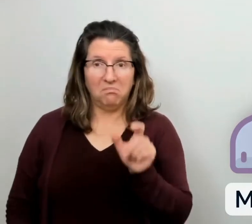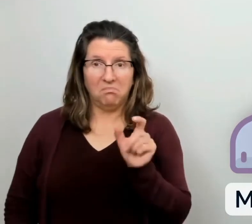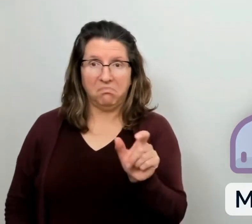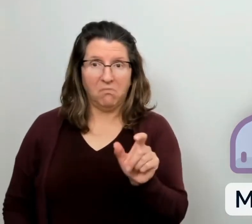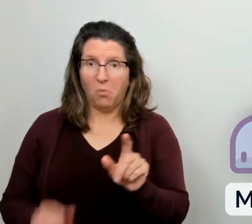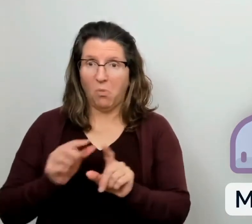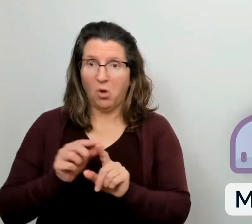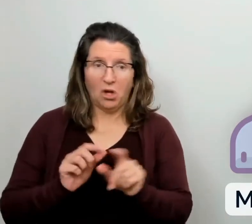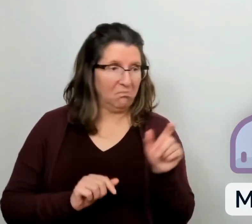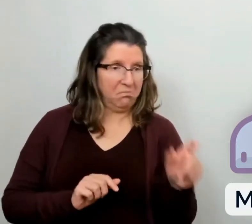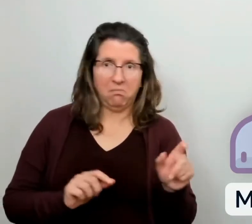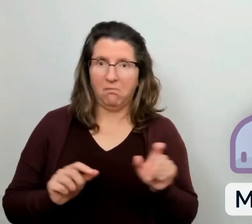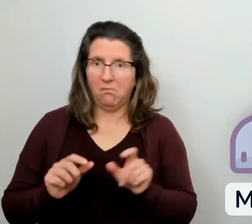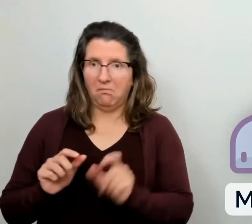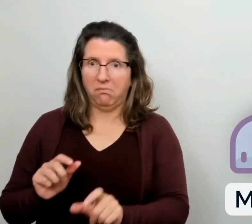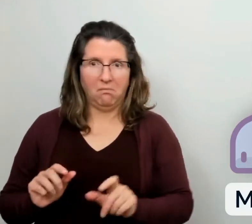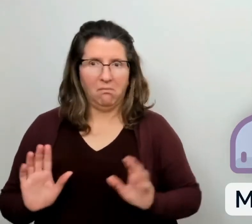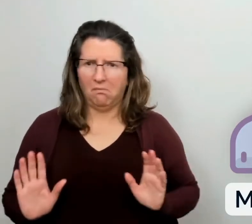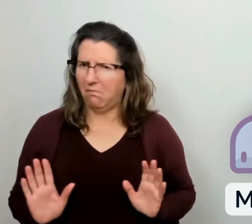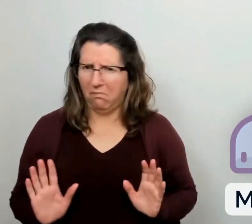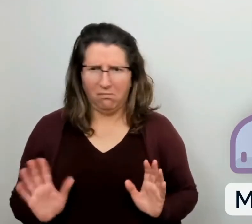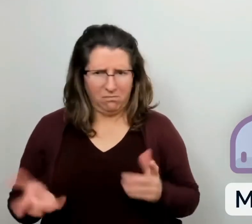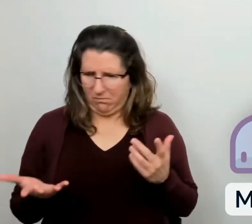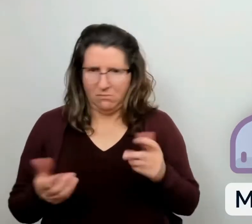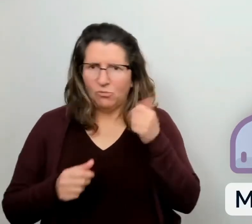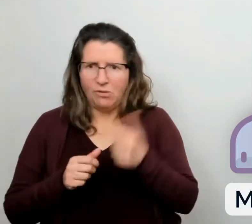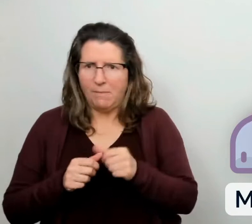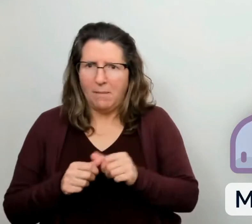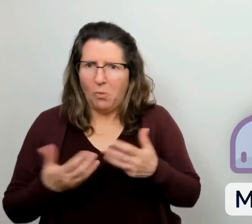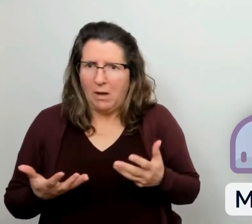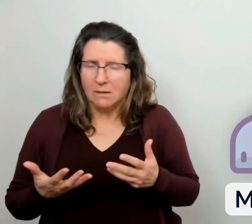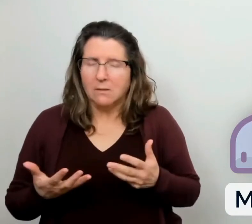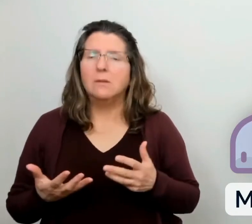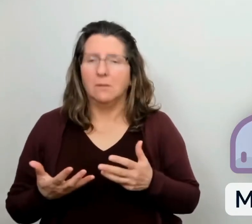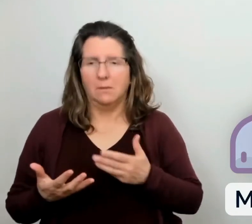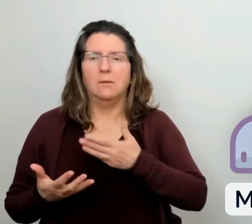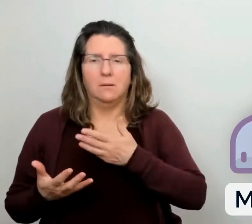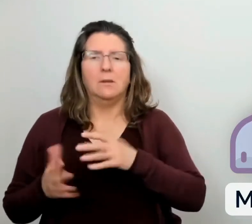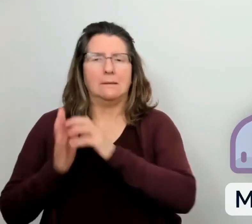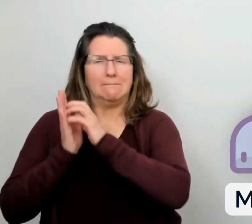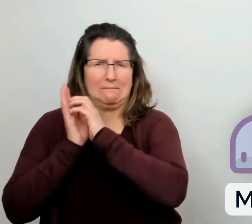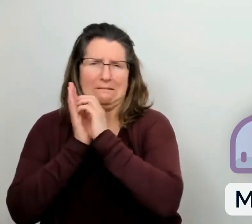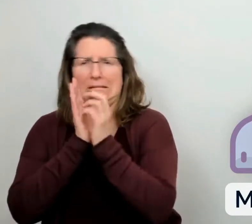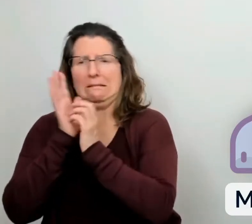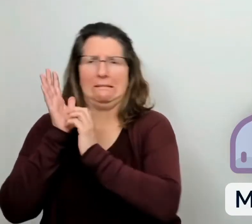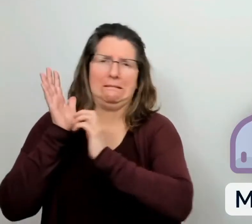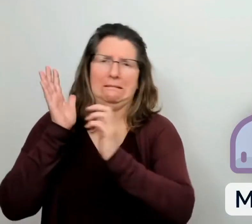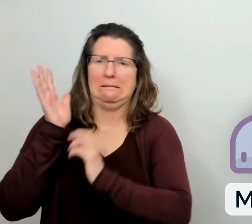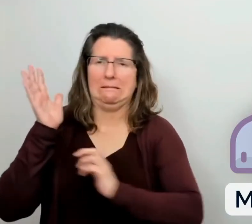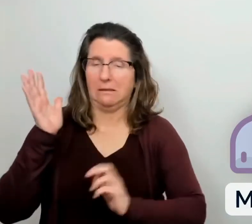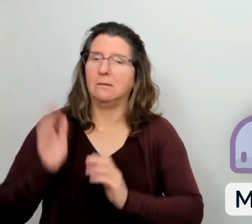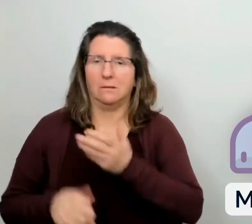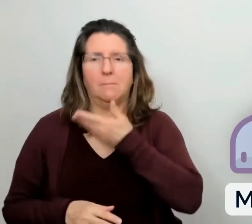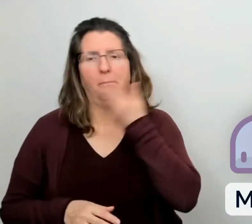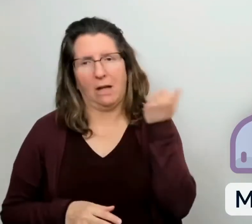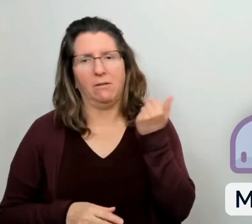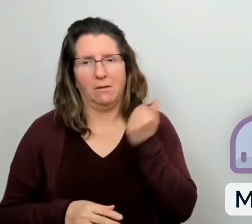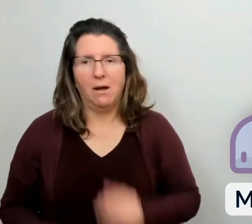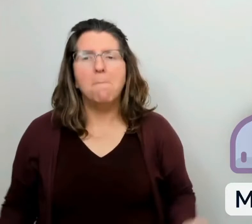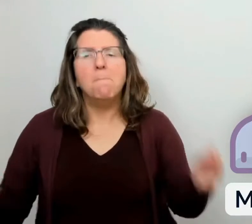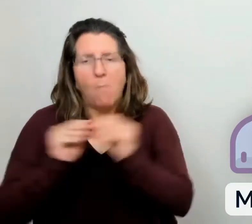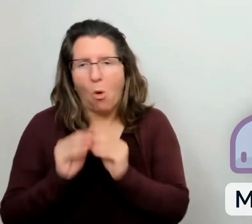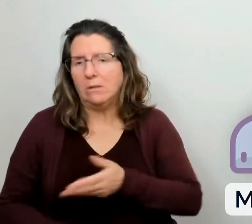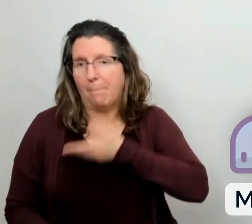One word notes or reminders, short phrases, aren't that useful. The research shows that more is better.